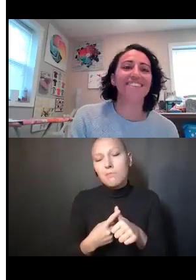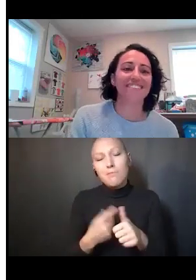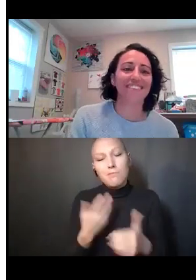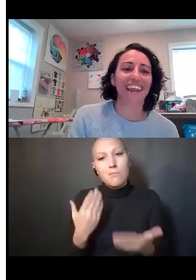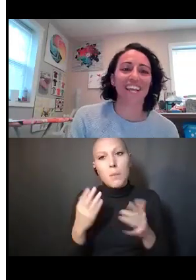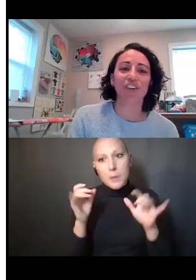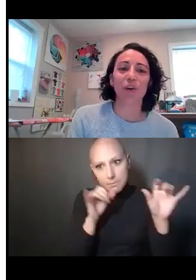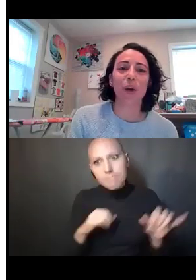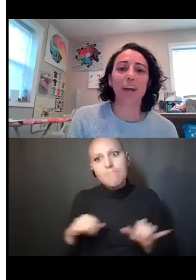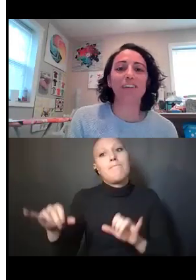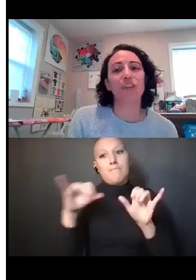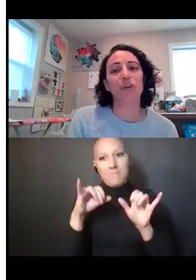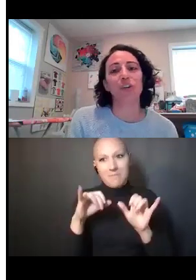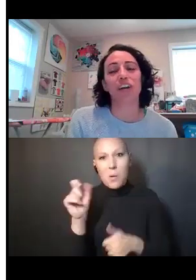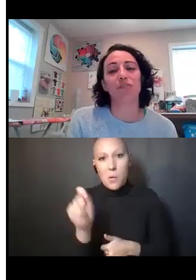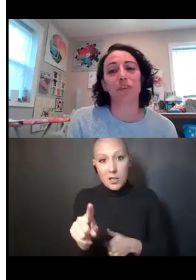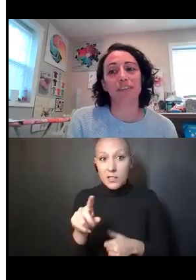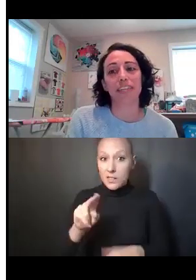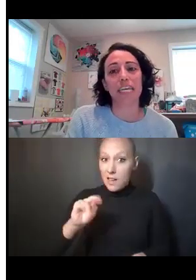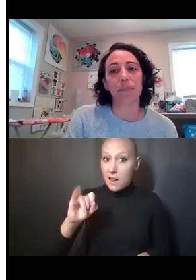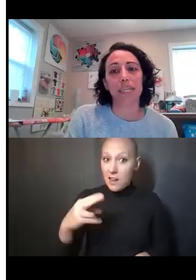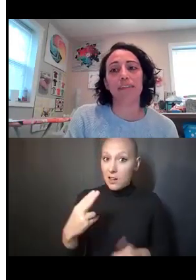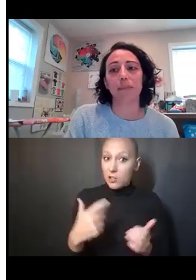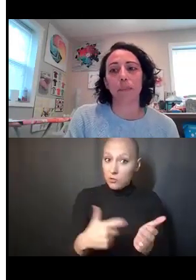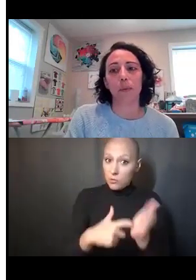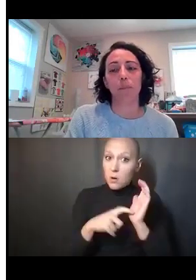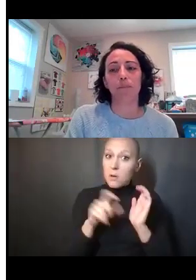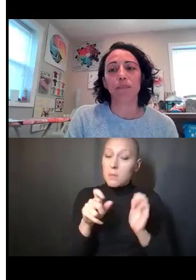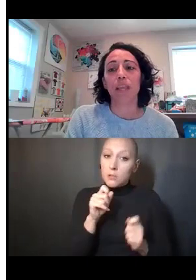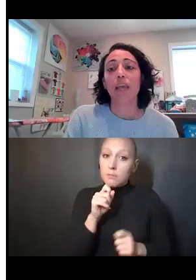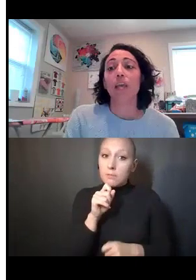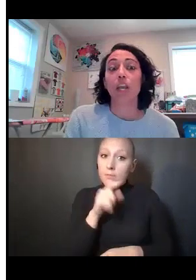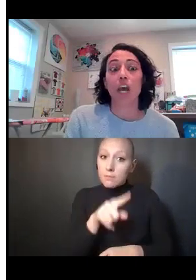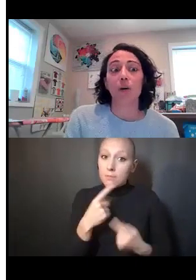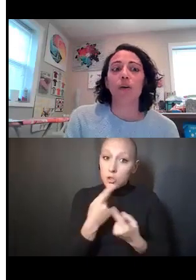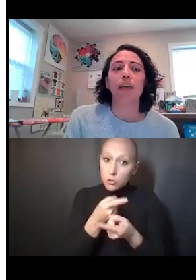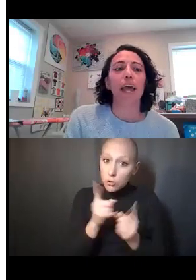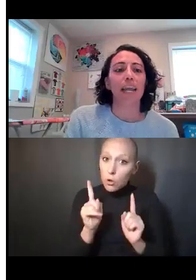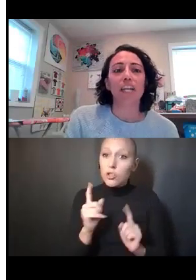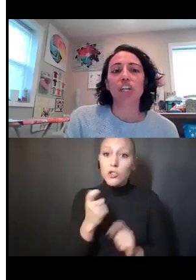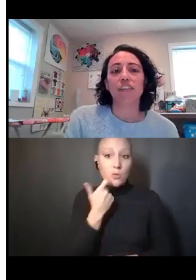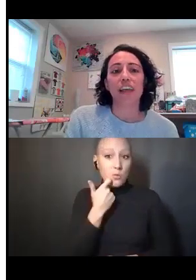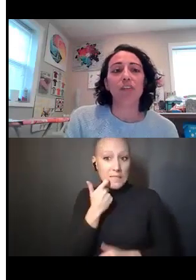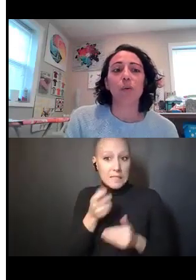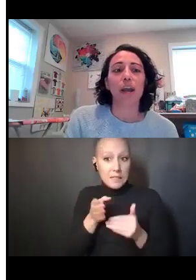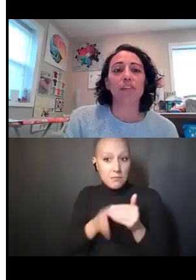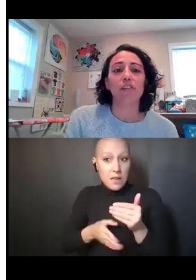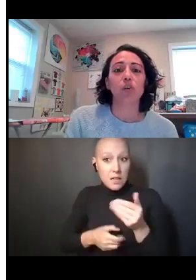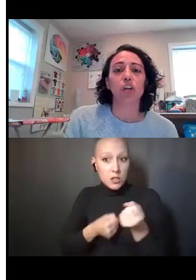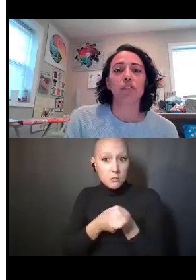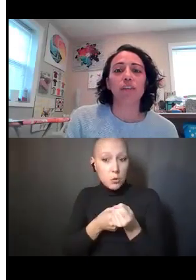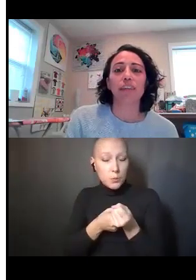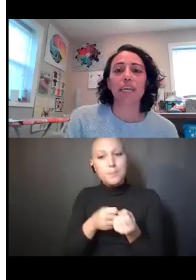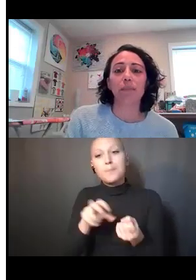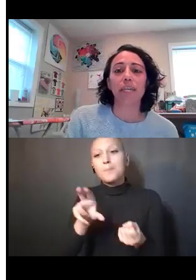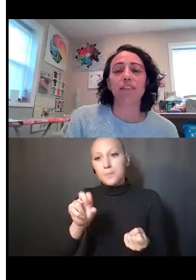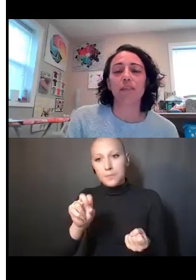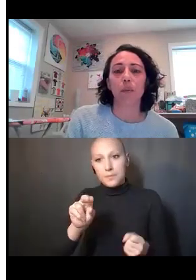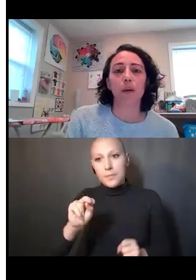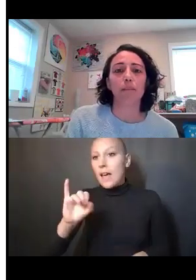is, does NIH require disclosure of recently completed support? No. NIH does not require disclosure of recently completed support